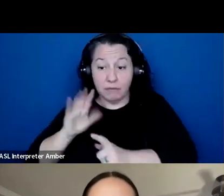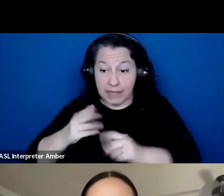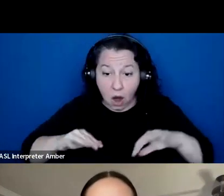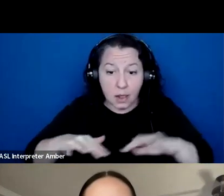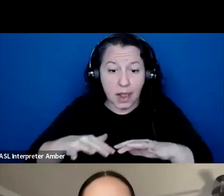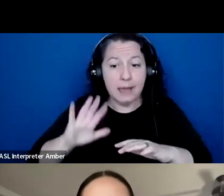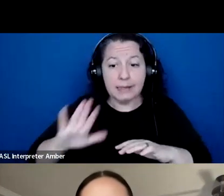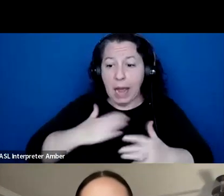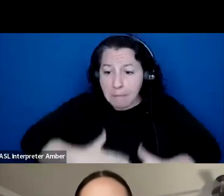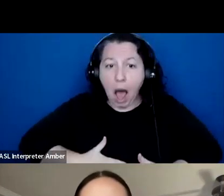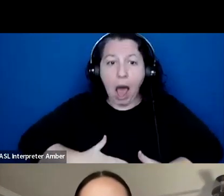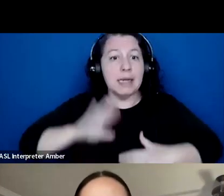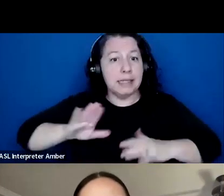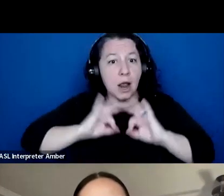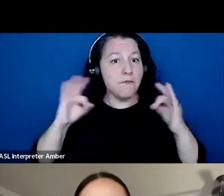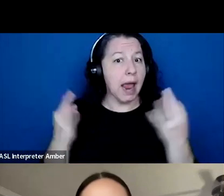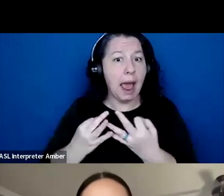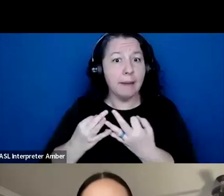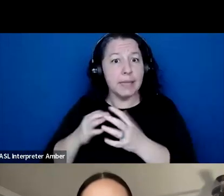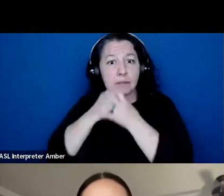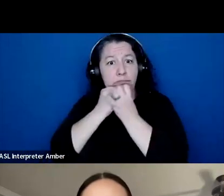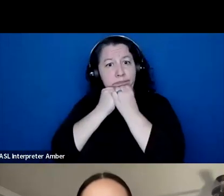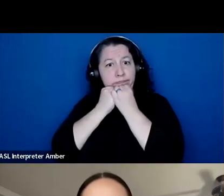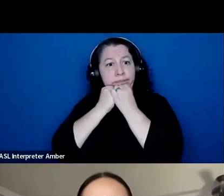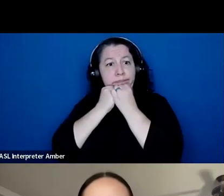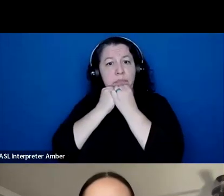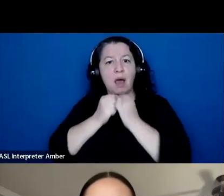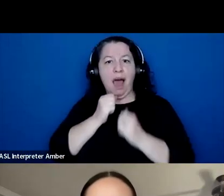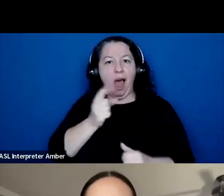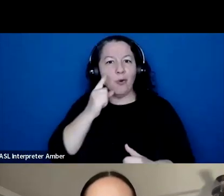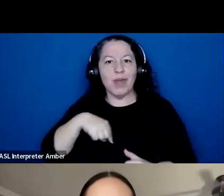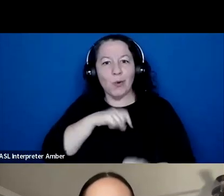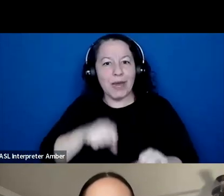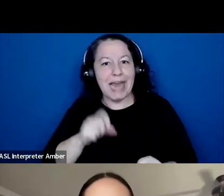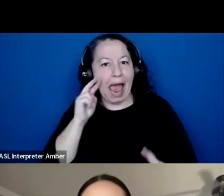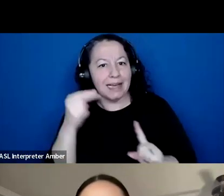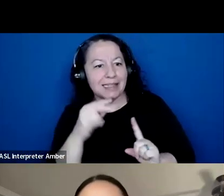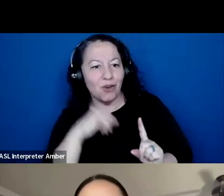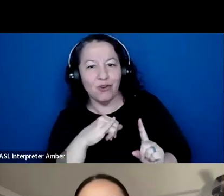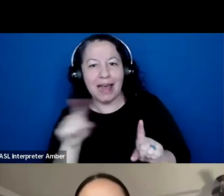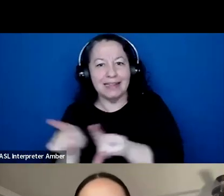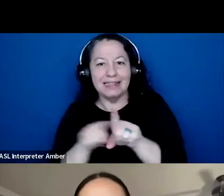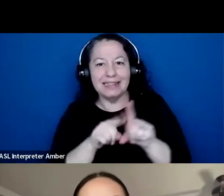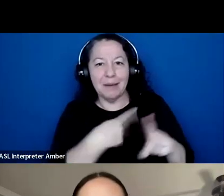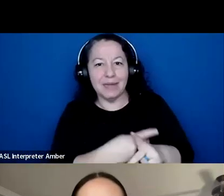their bodies, or their families, I don't think that that's, you know, that we can consider that violence and exactly what Joy is saying.